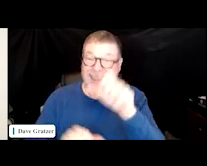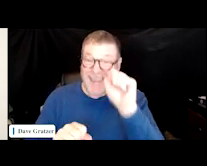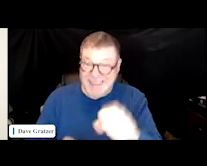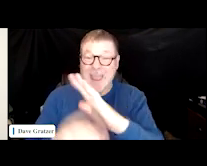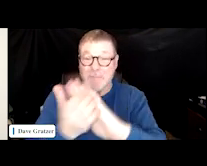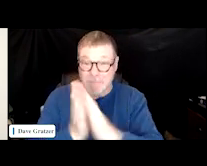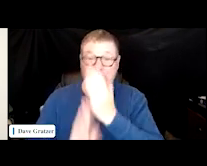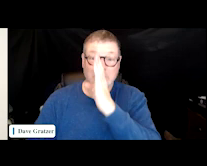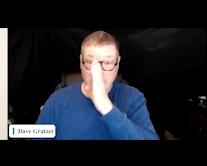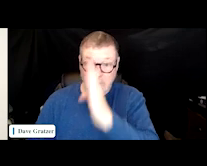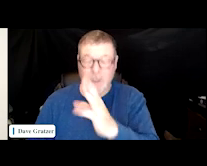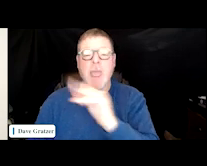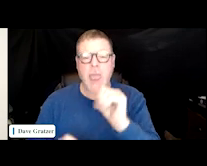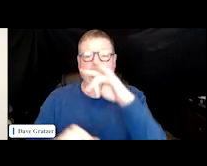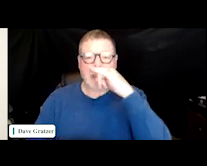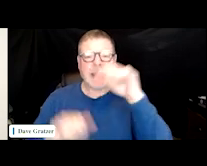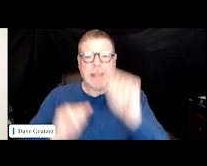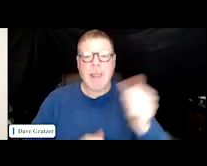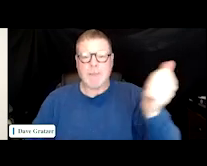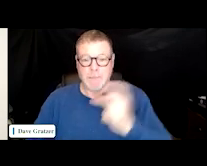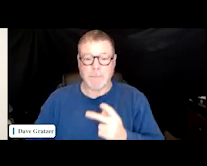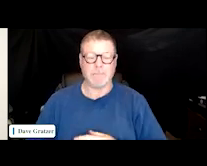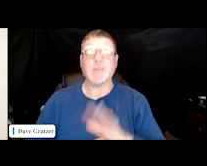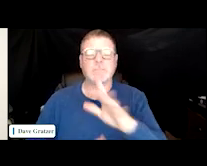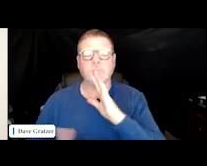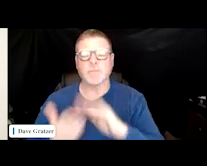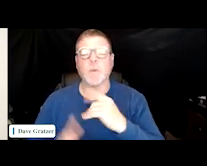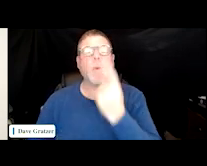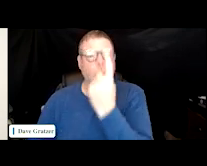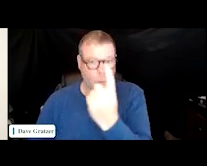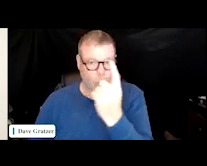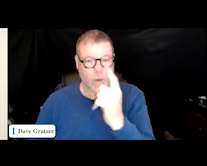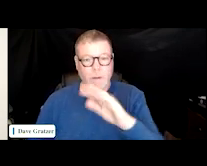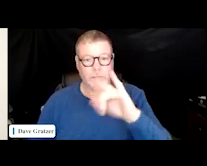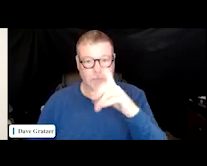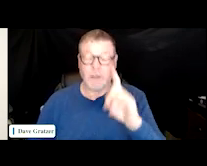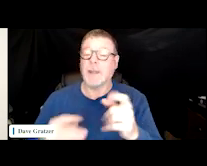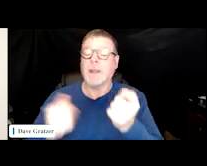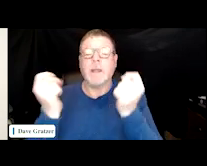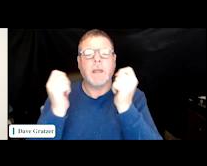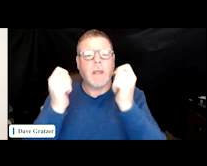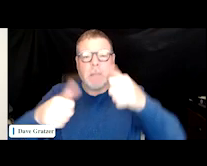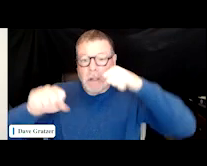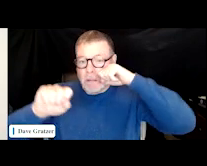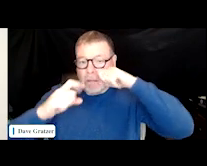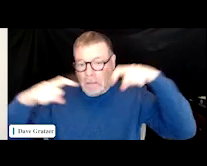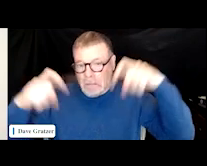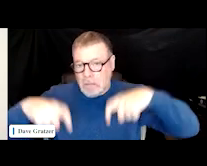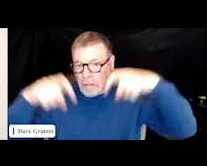and that she could get her kids back, her child back, I'm sorry. She immediately broke down and agreed to engage with detox